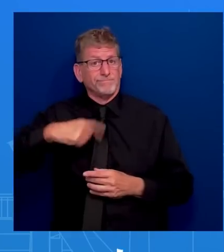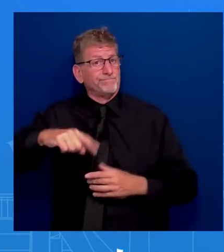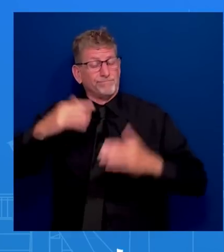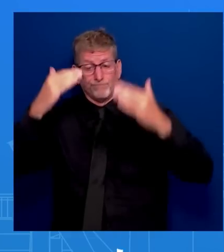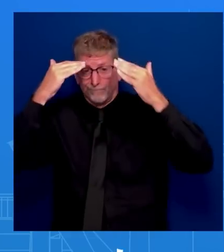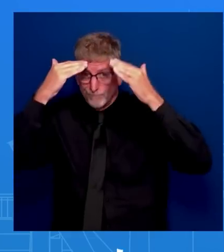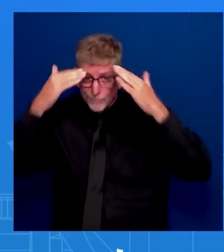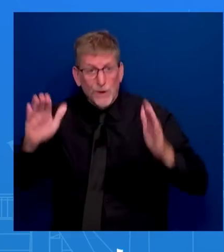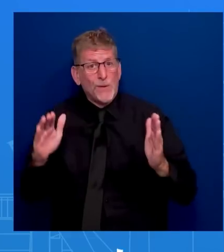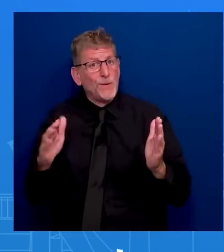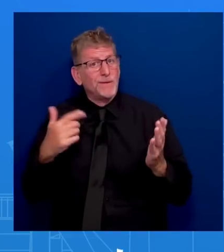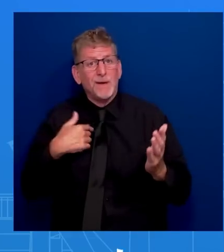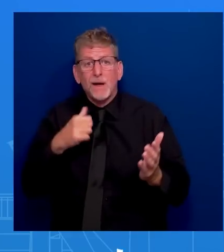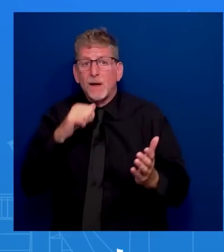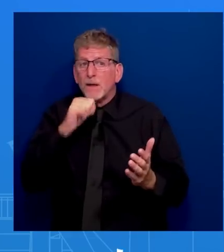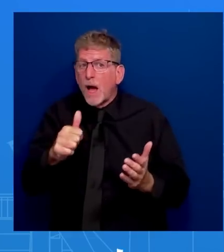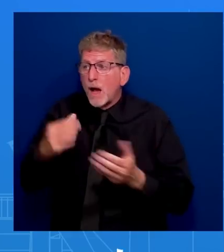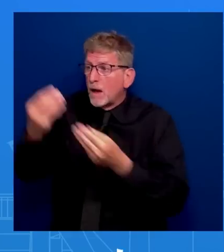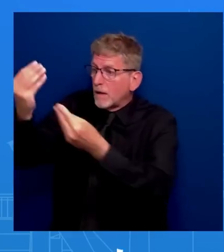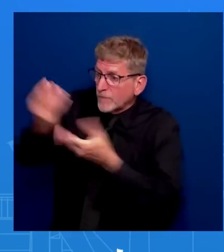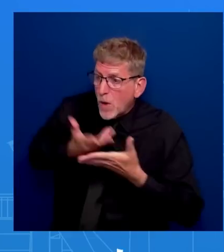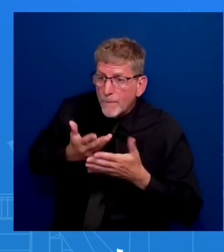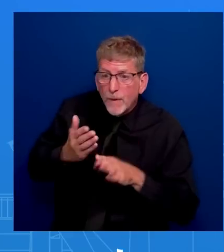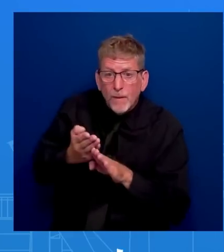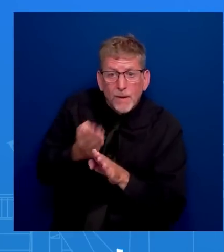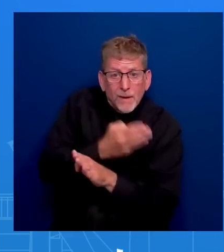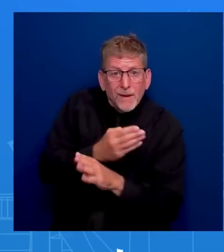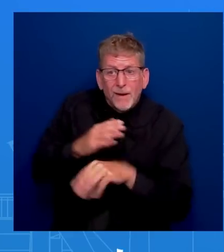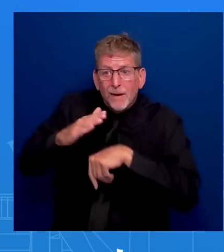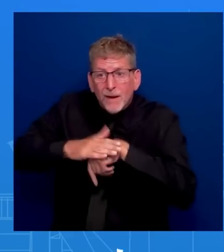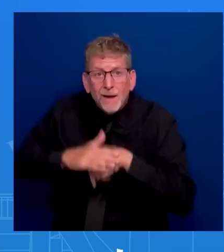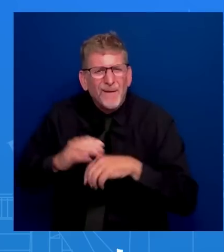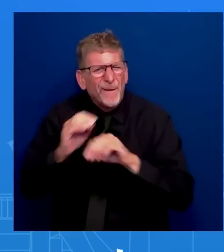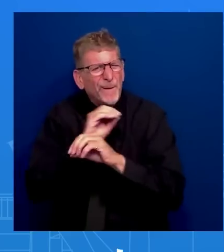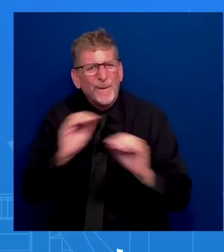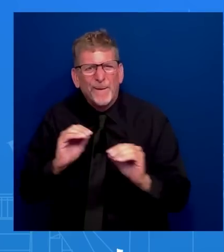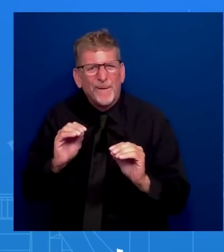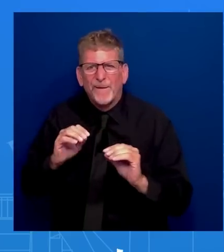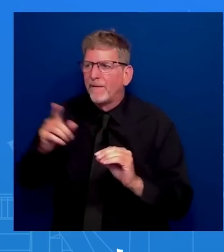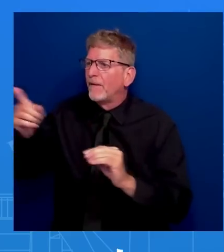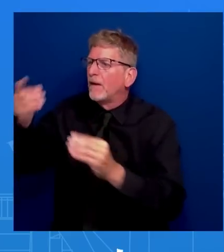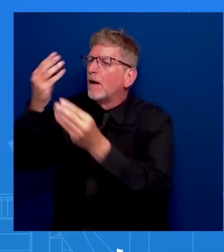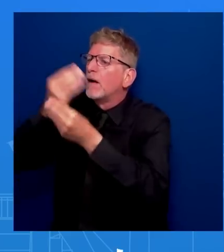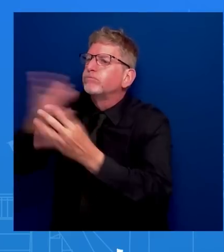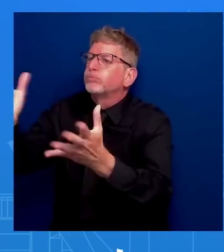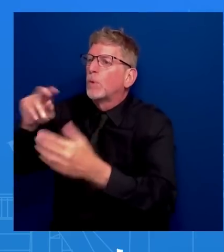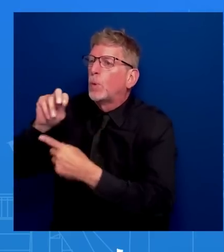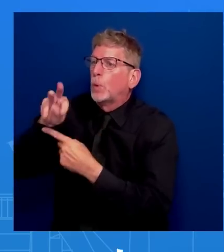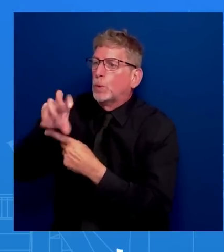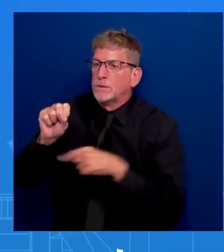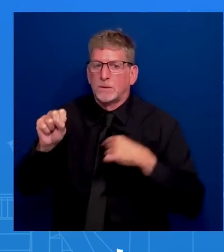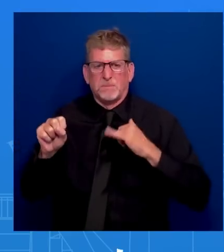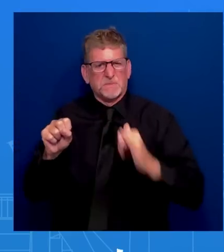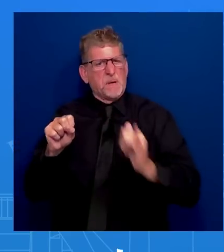just as you all were reporting it, through the public reports. The Press: And on the President's agenda, how does he plan to use the string of wins